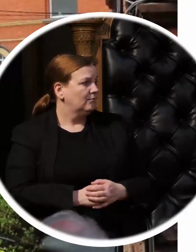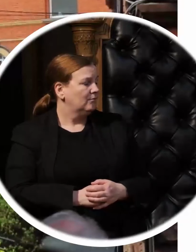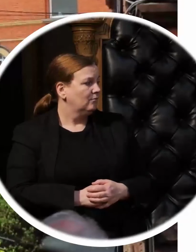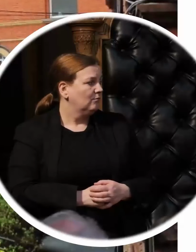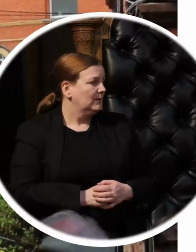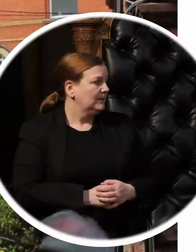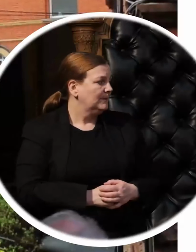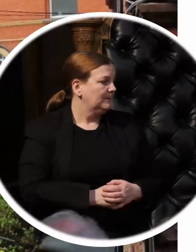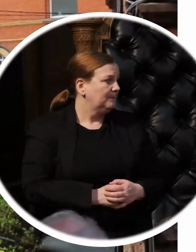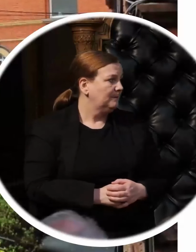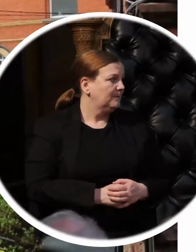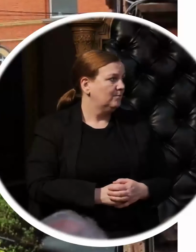So we come back to William Hemingway Mills.